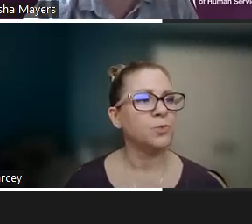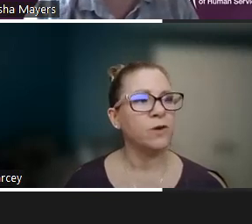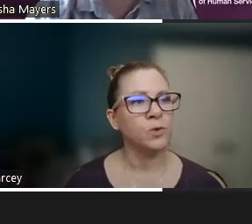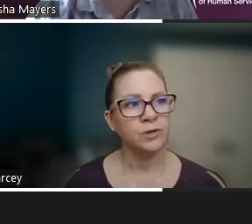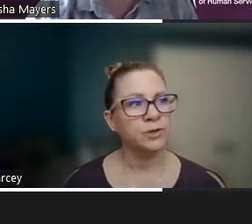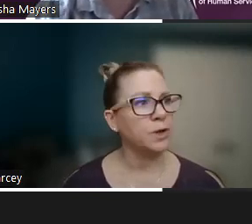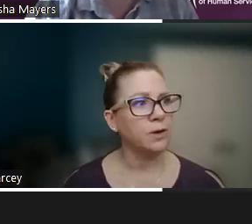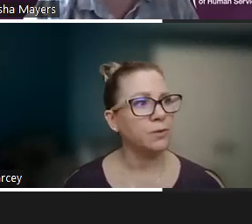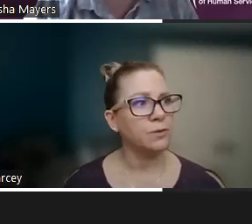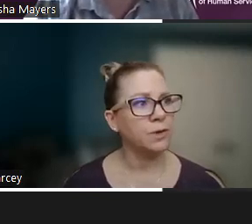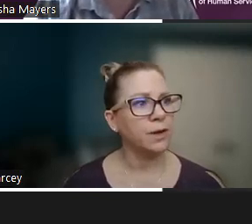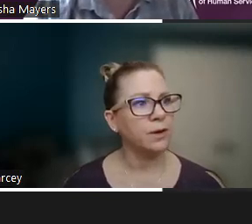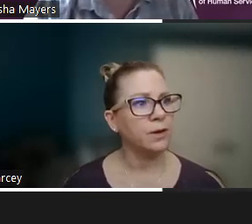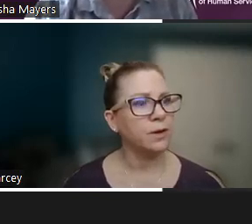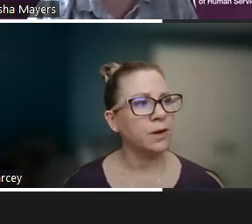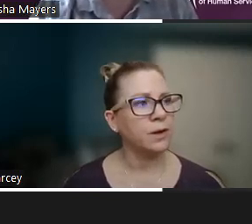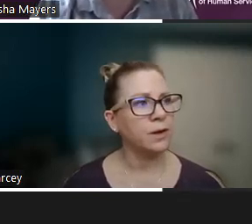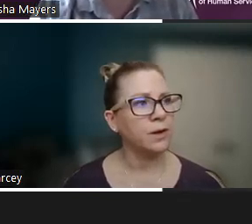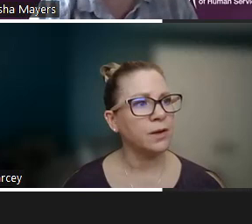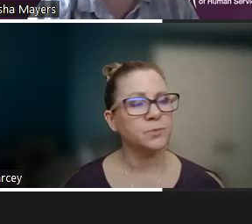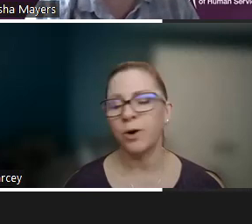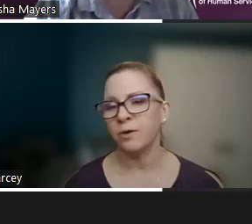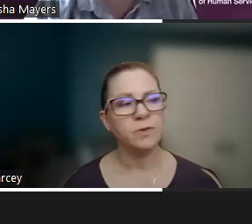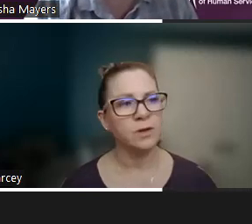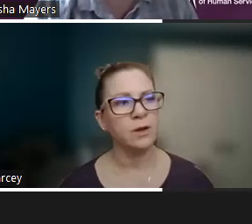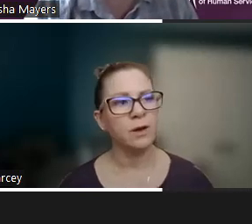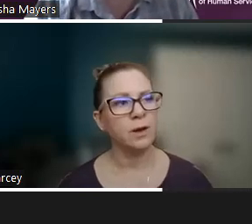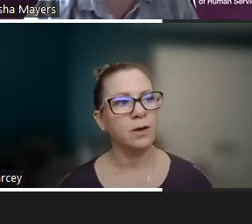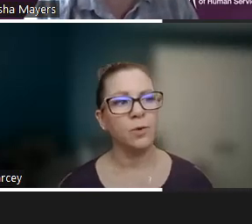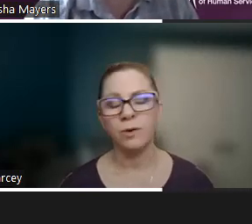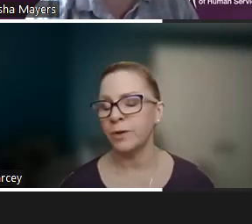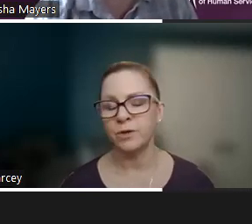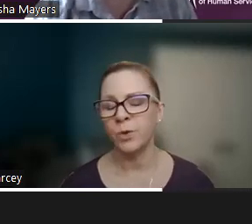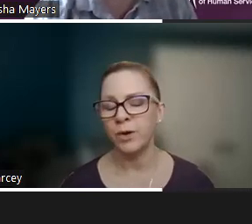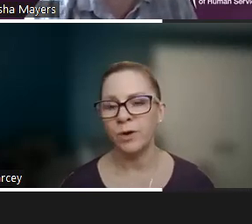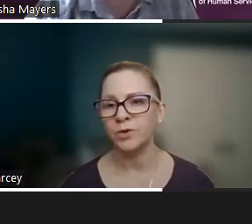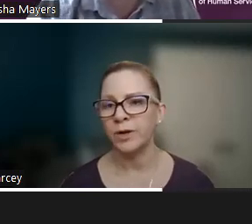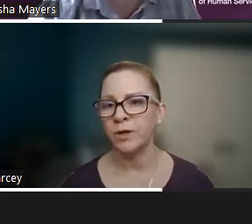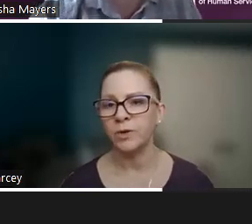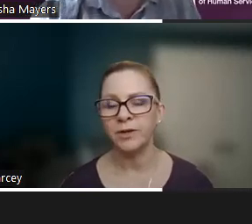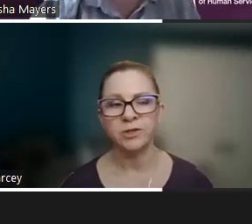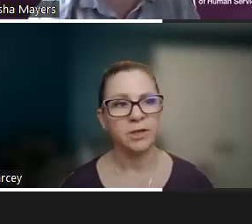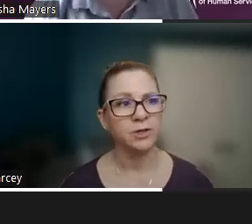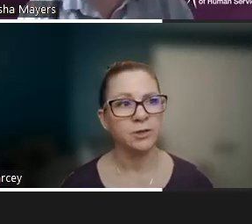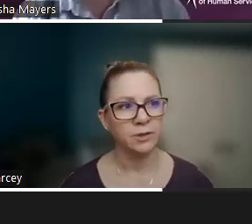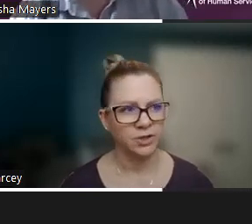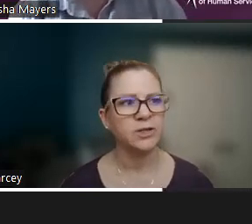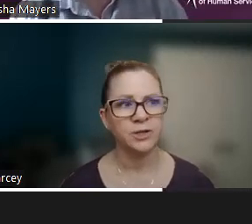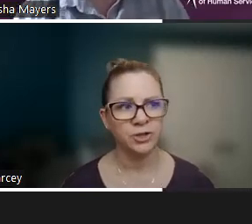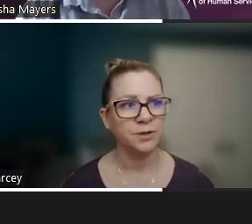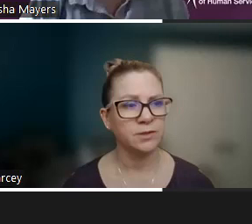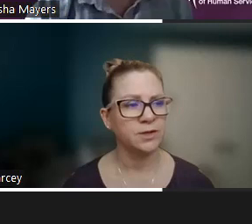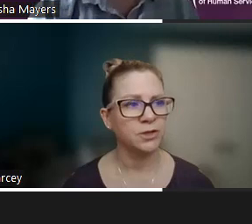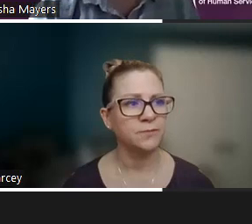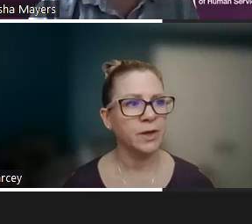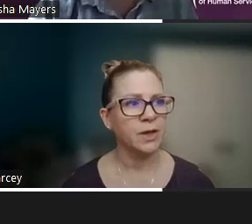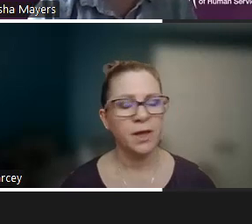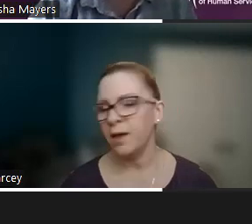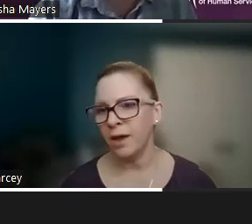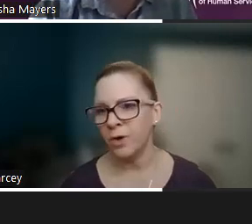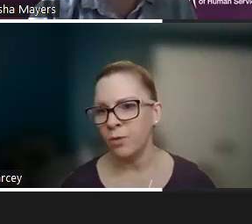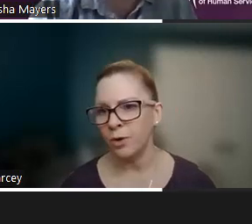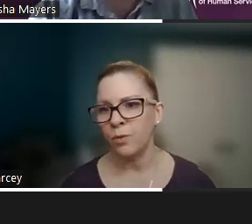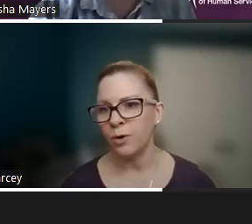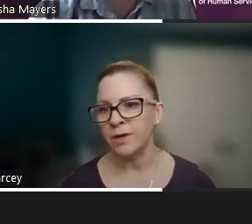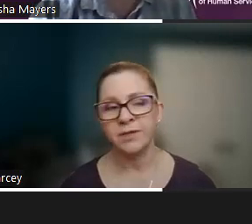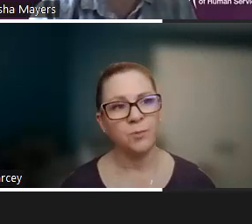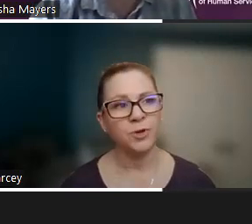IT WAS BROUGHT FORWARD AS PART OF THE 21-23 LEGISLATION SESSION, AND WE WERE AWARDED 10